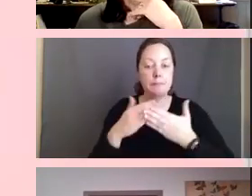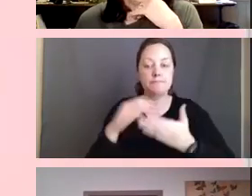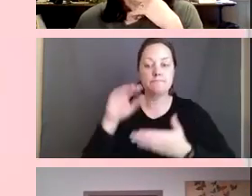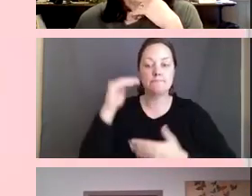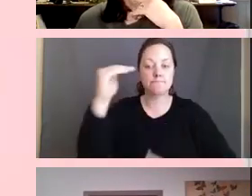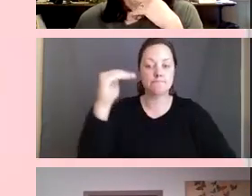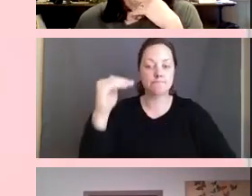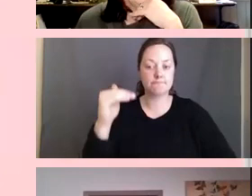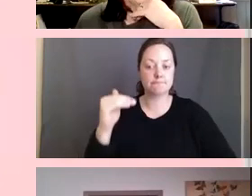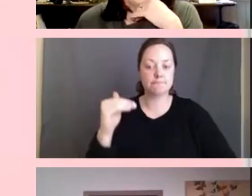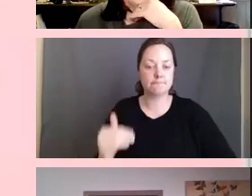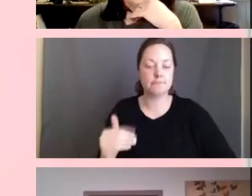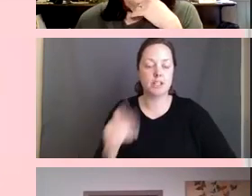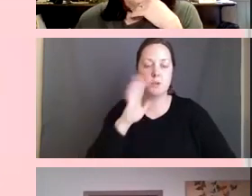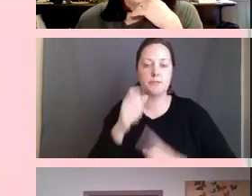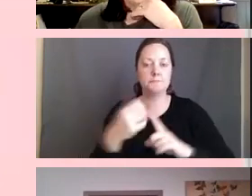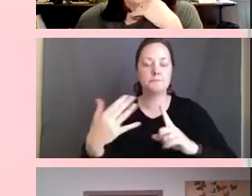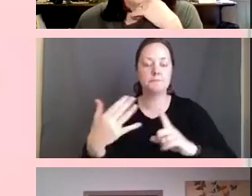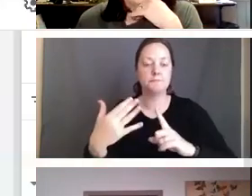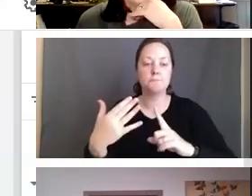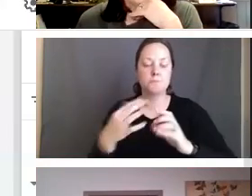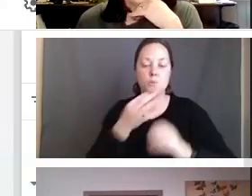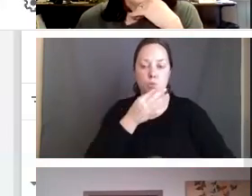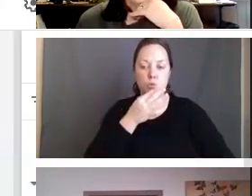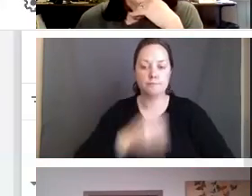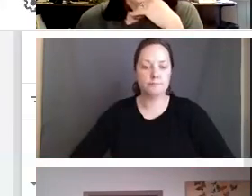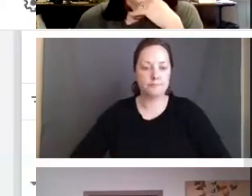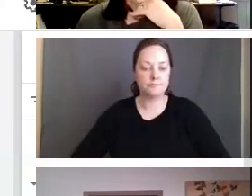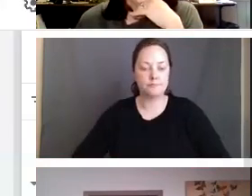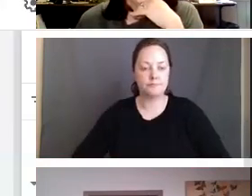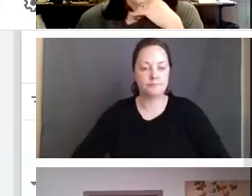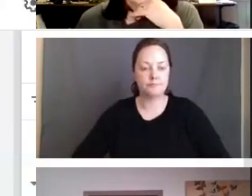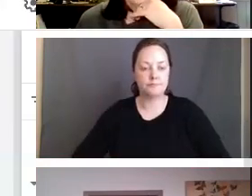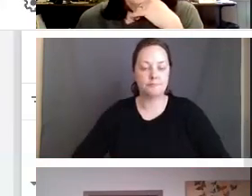Doctor Kitt that they watch to explore different career interests or pathways.